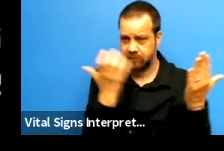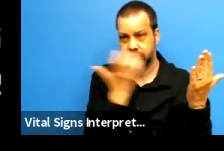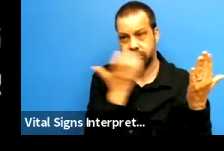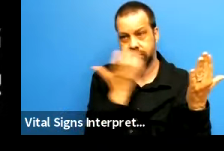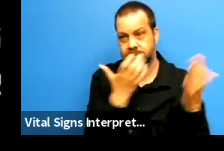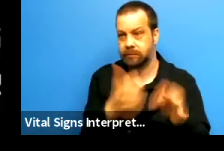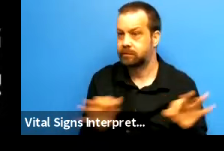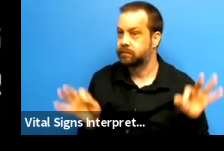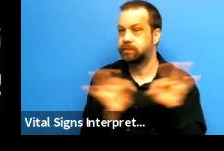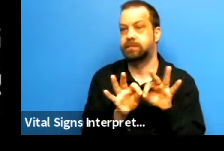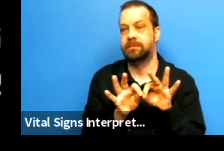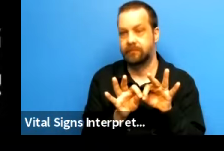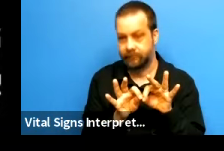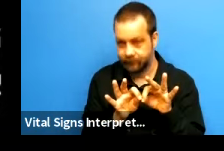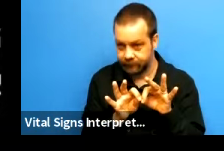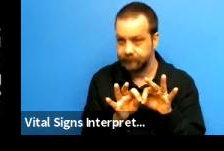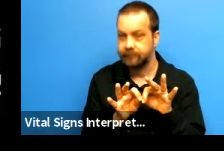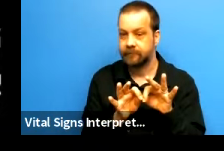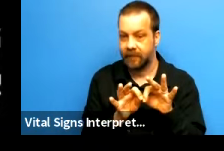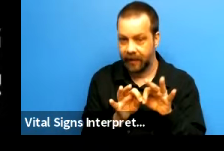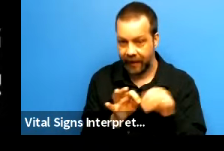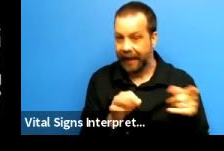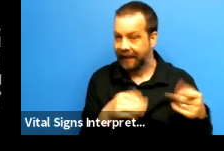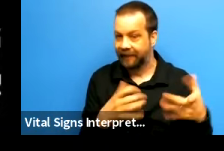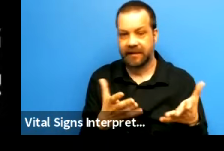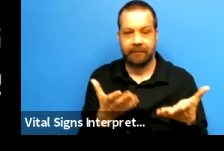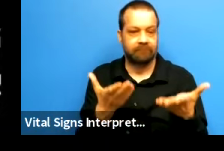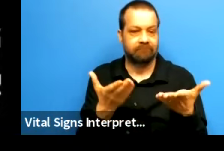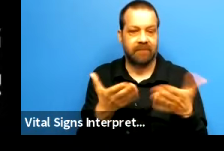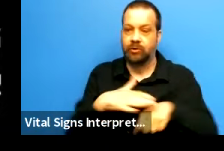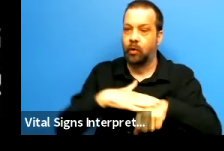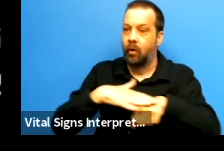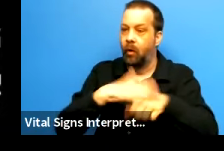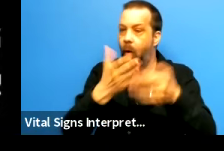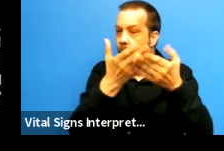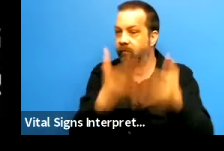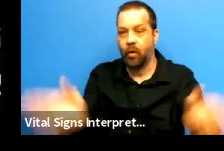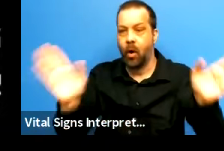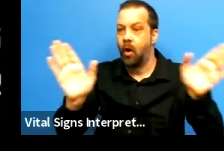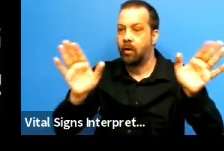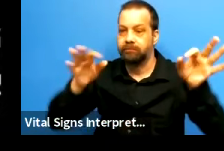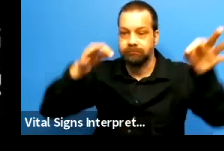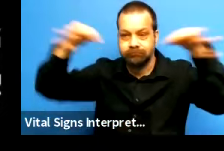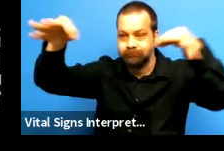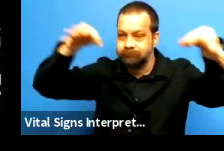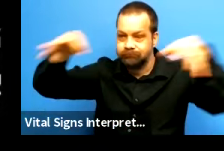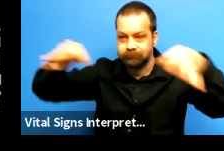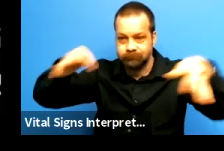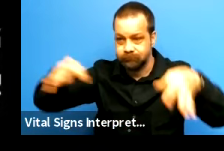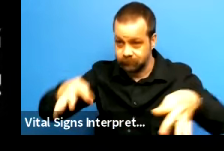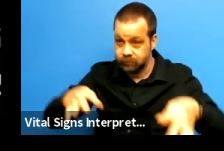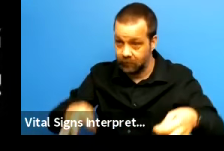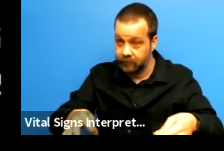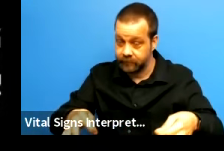really does provide an overall road map. I have sent it out to so many individuals, especially in the accessible formats